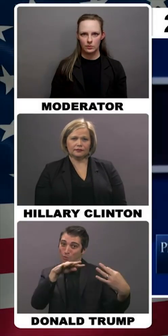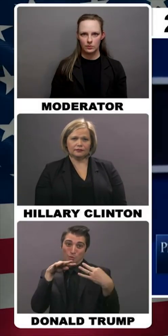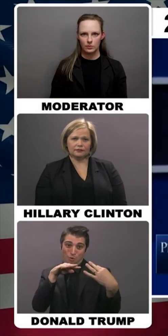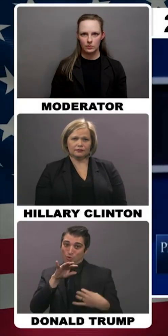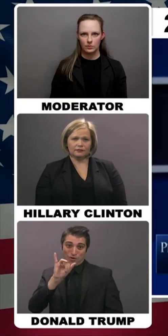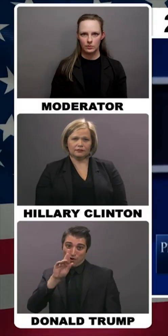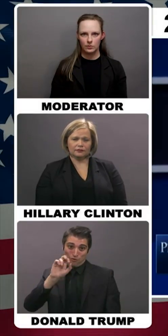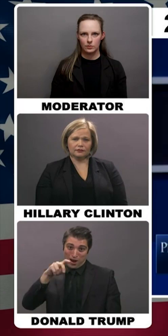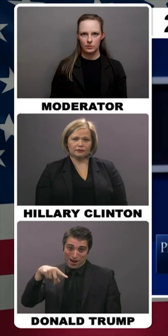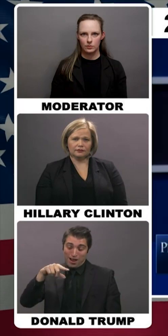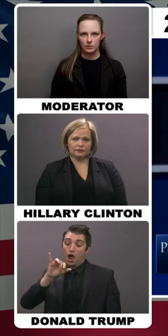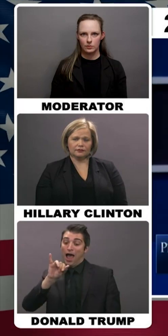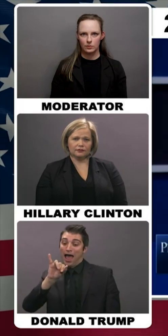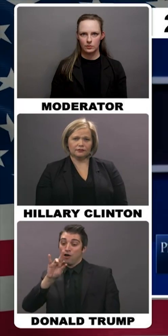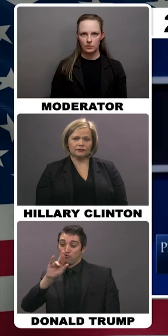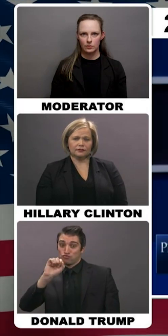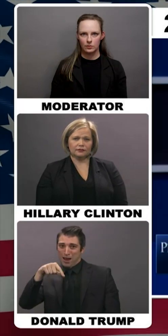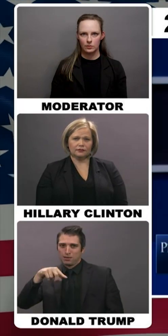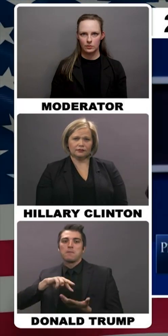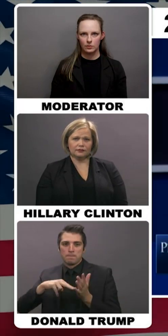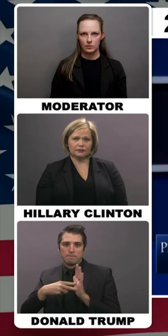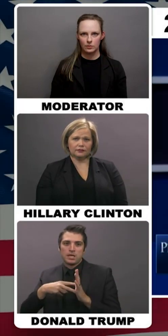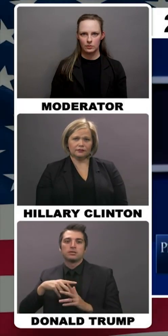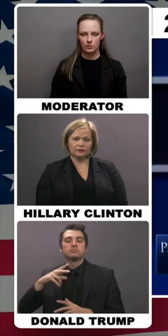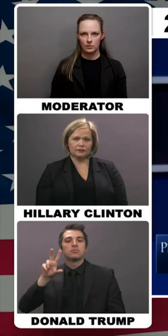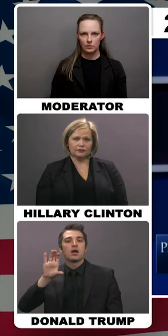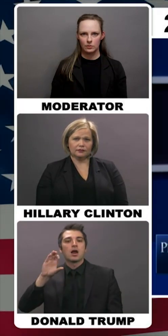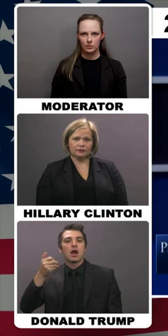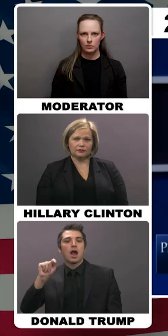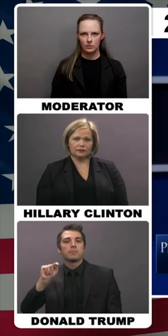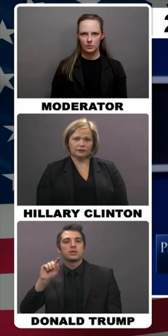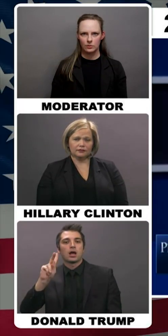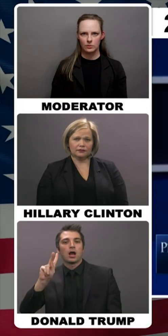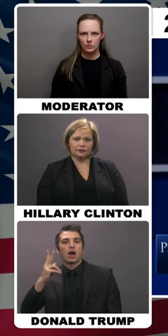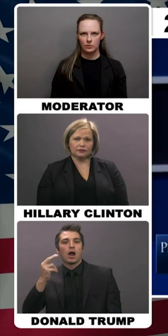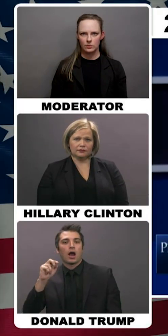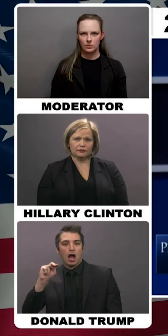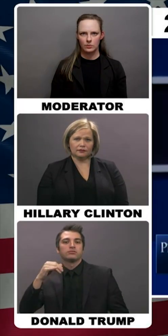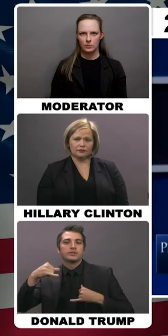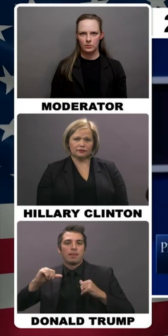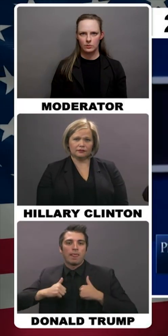in some form has morphed into a extreme vetting from certain areas of the world.